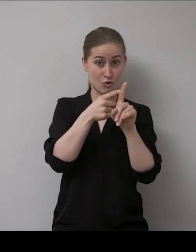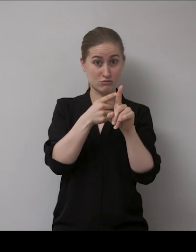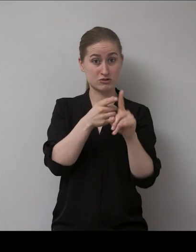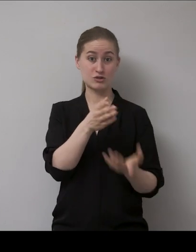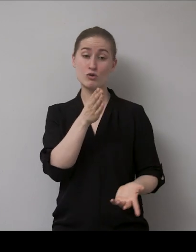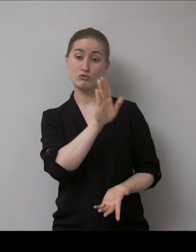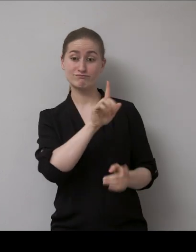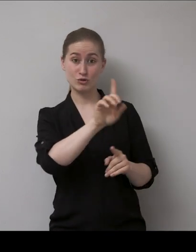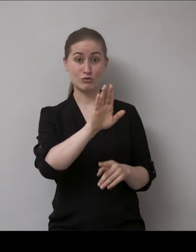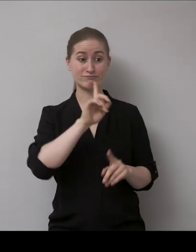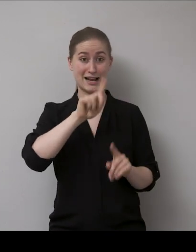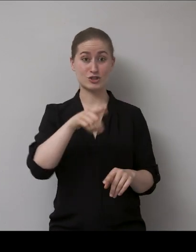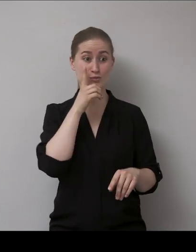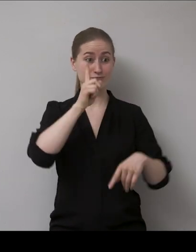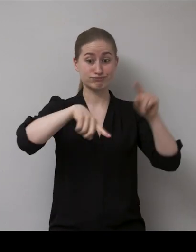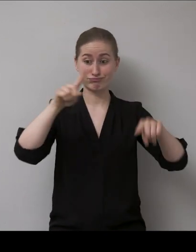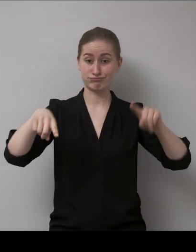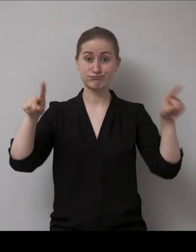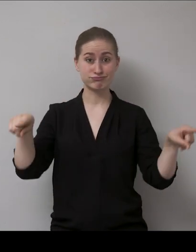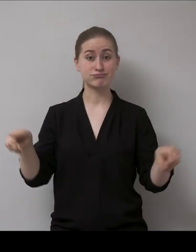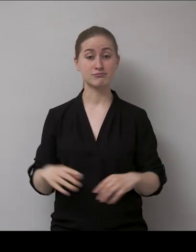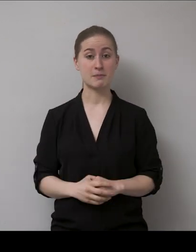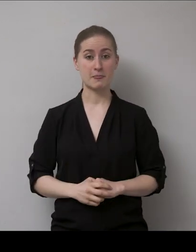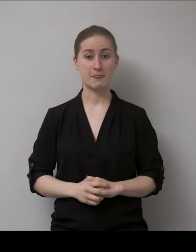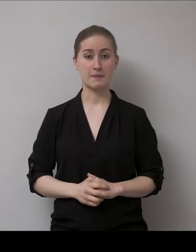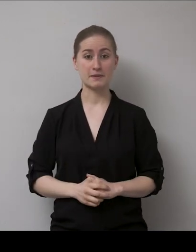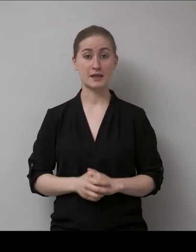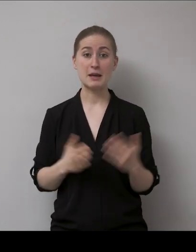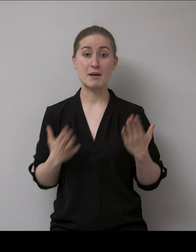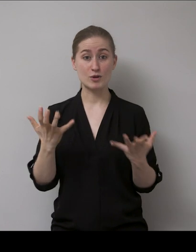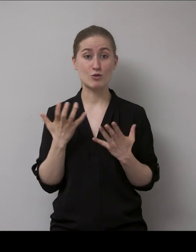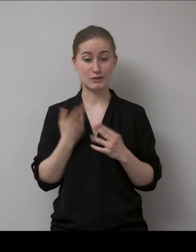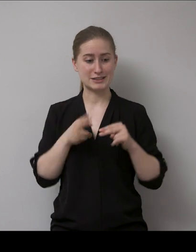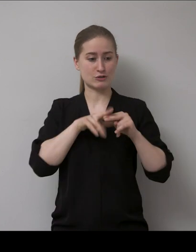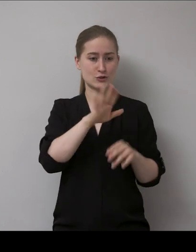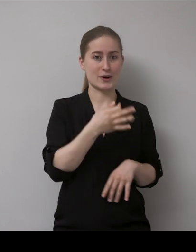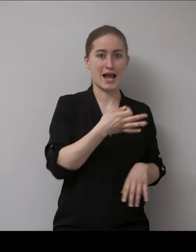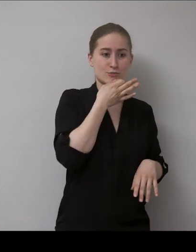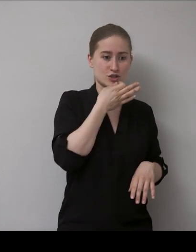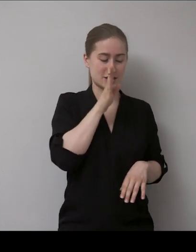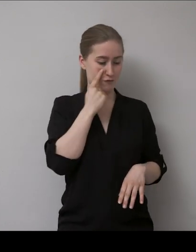the answers can be many and varied. Perhaps you want to increase your expertise in your field,